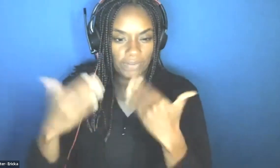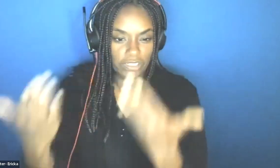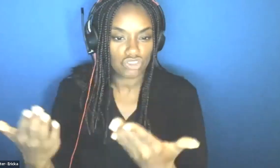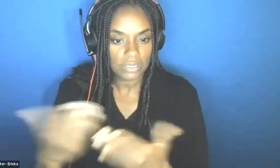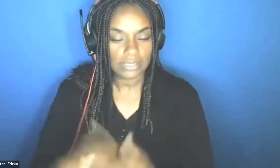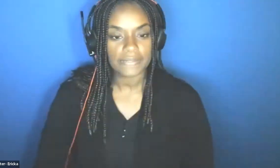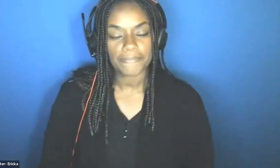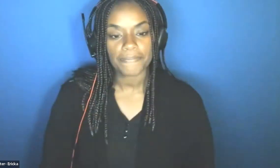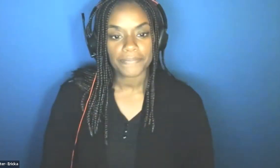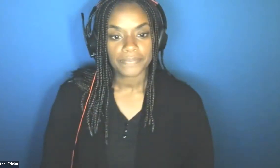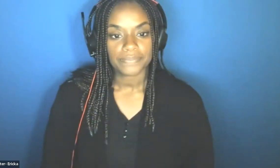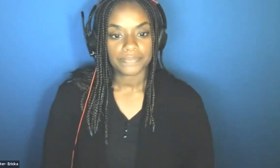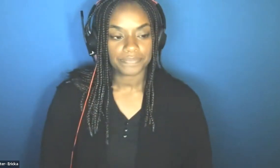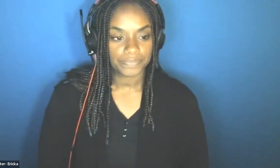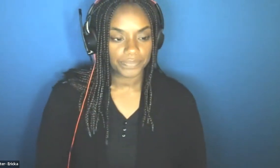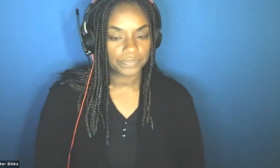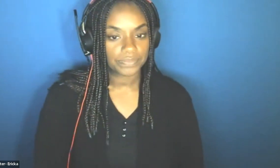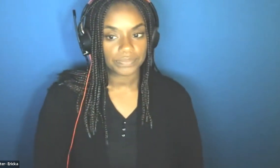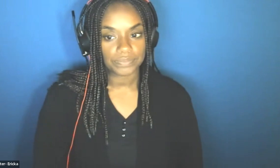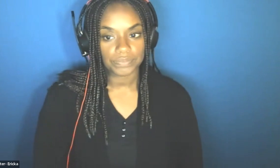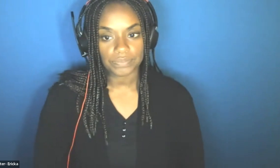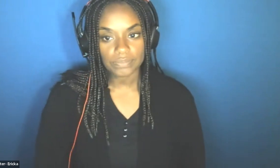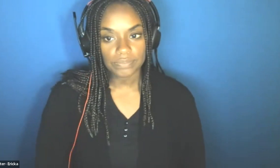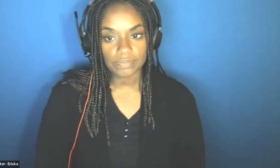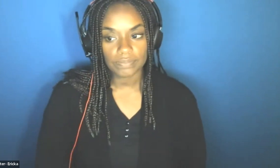Title IV, telecommunications provisions that allow for captioning on our televisions or, you know, other ways that people who are deaf or hard of hearing or have communication difficulties, so they can communicate effectively.